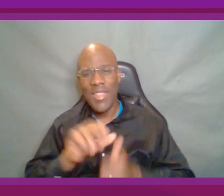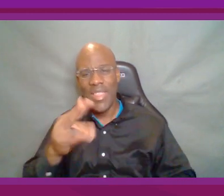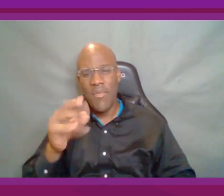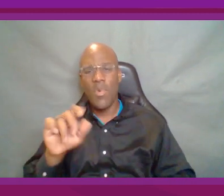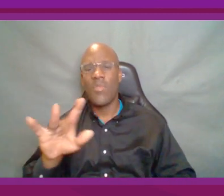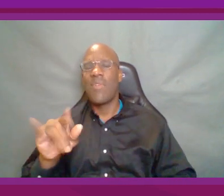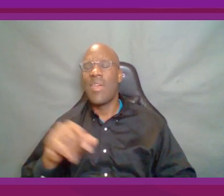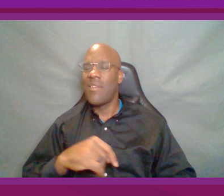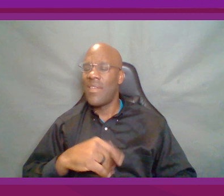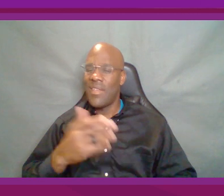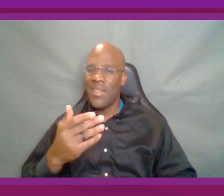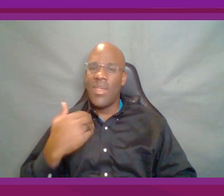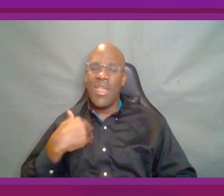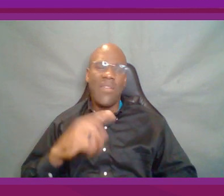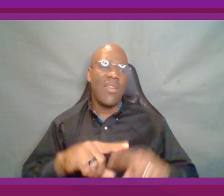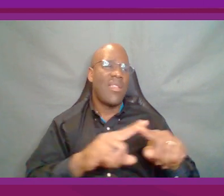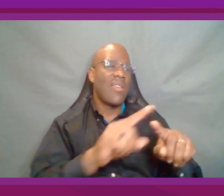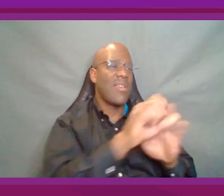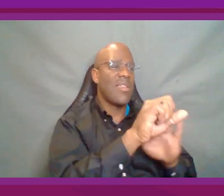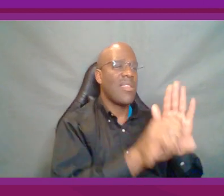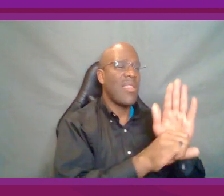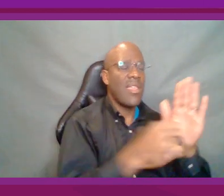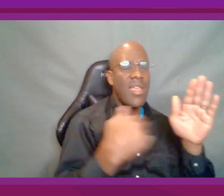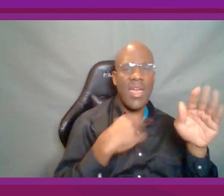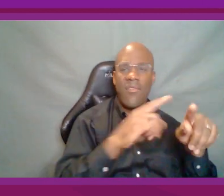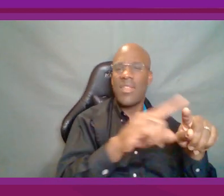inequity of different states having different belief